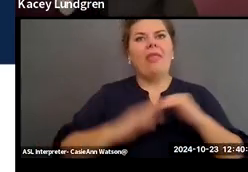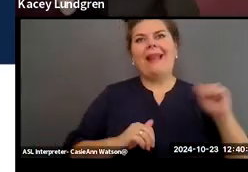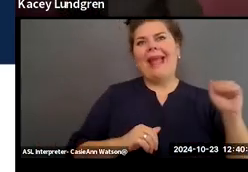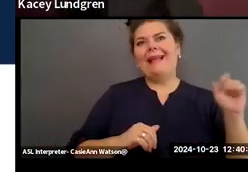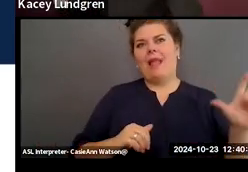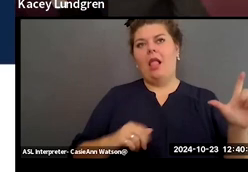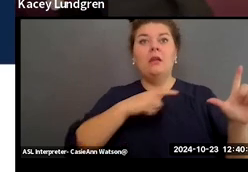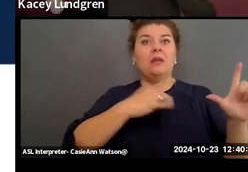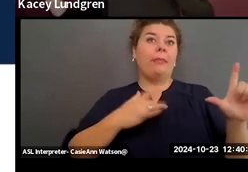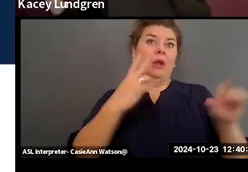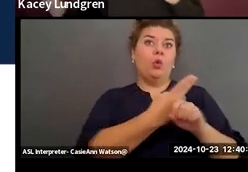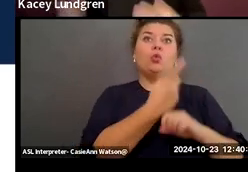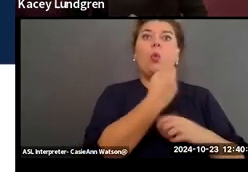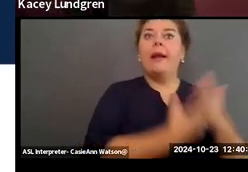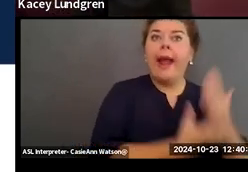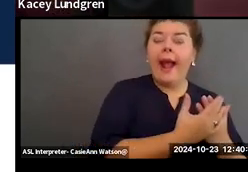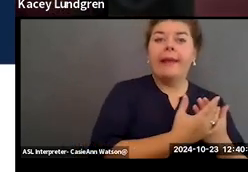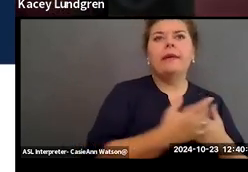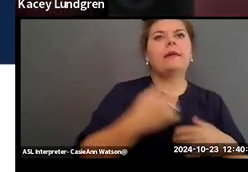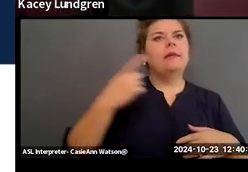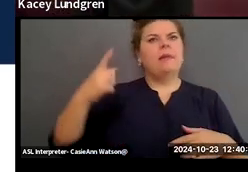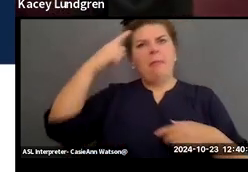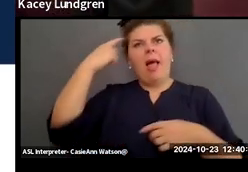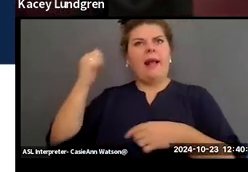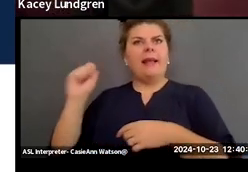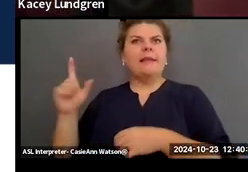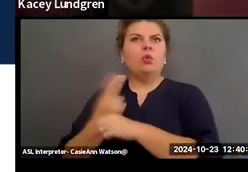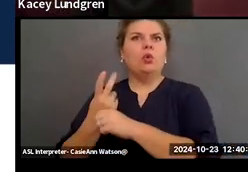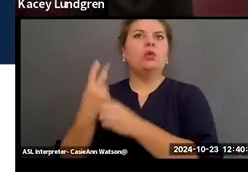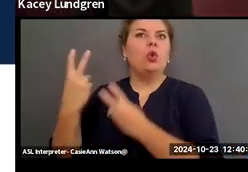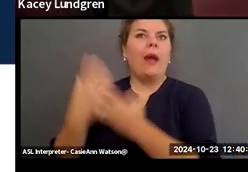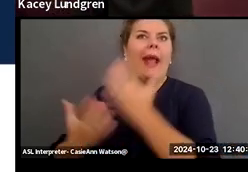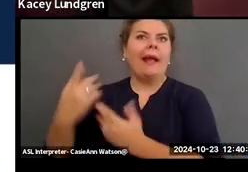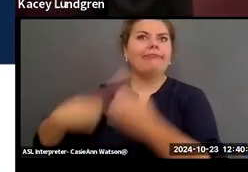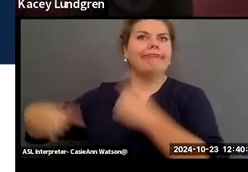which would use one hand for the same sign. Black ASL is still used today.